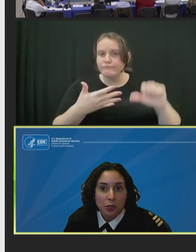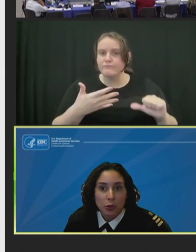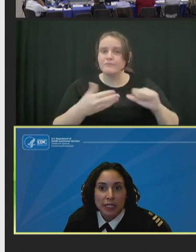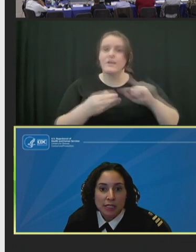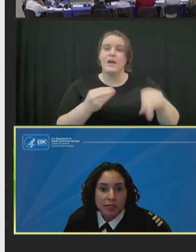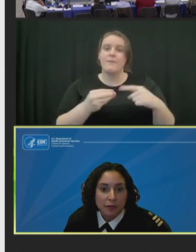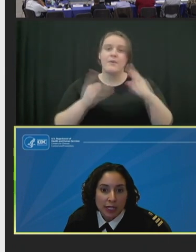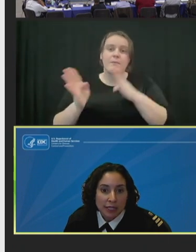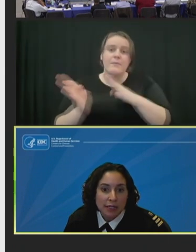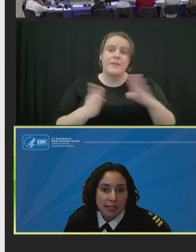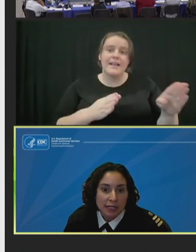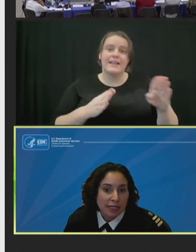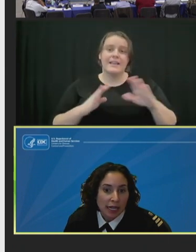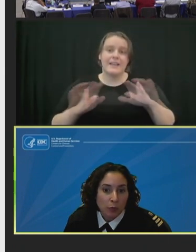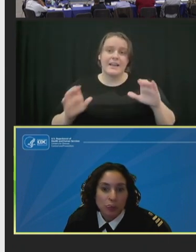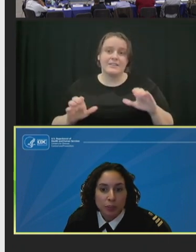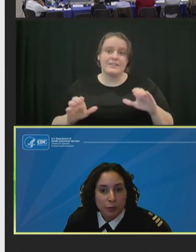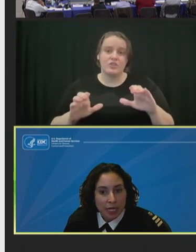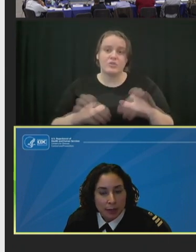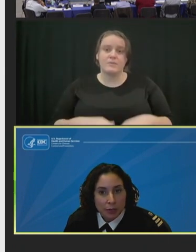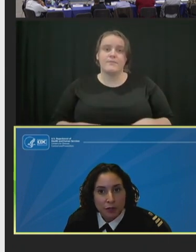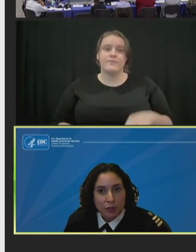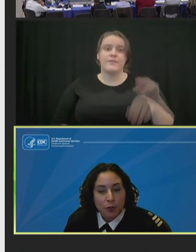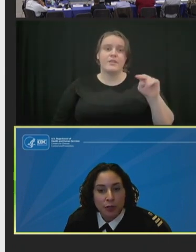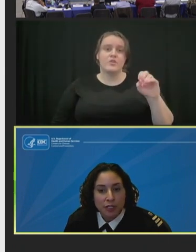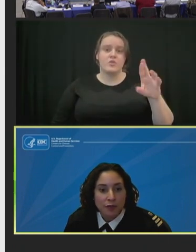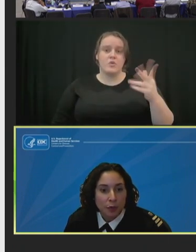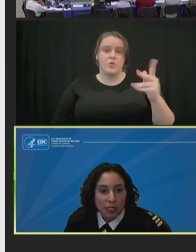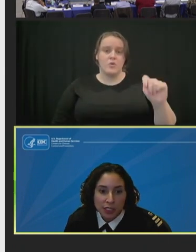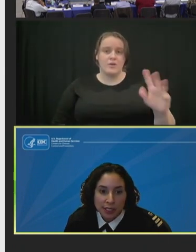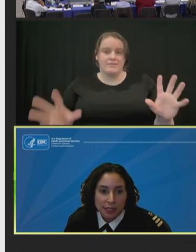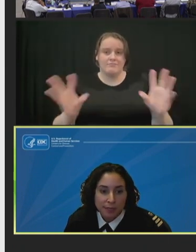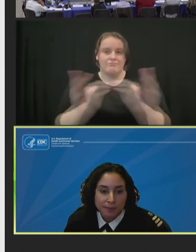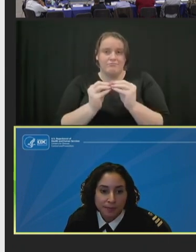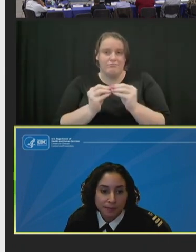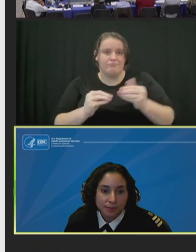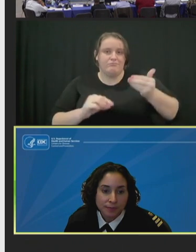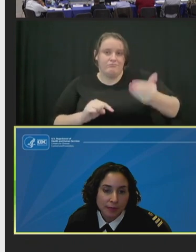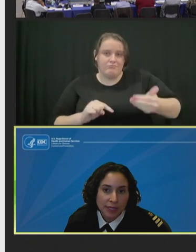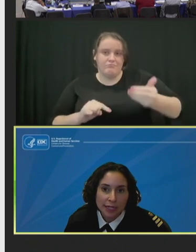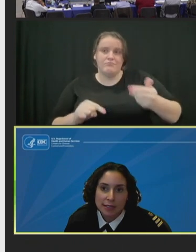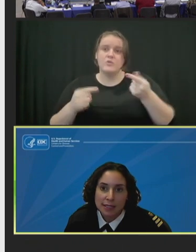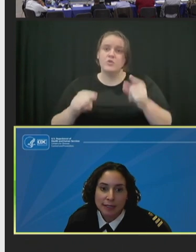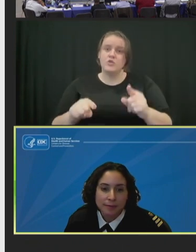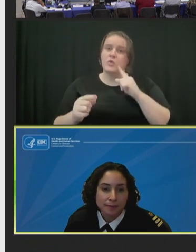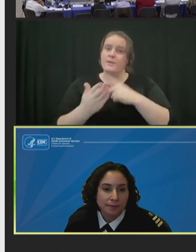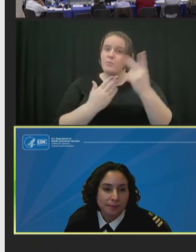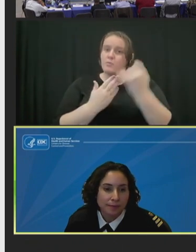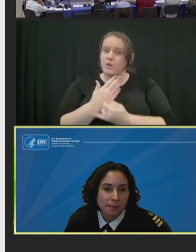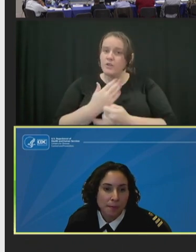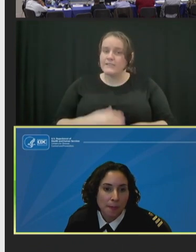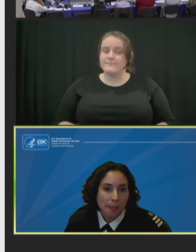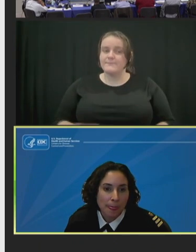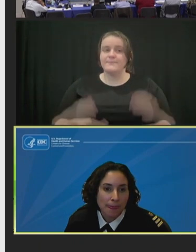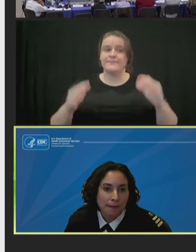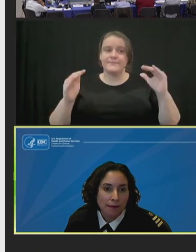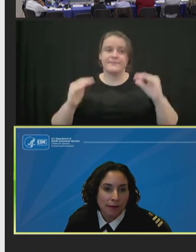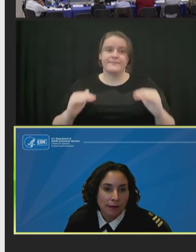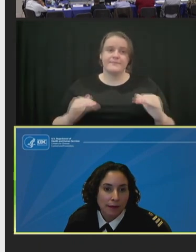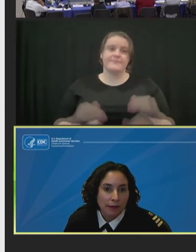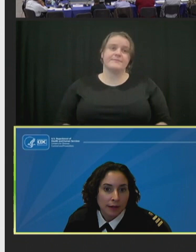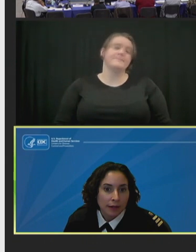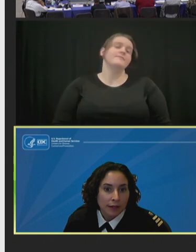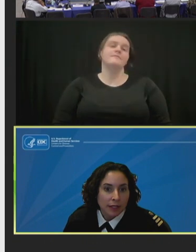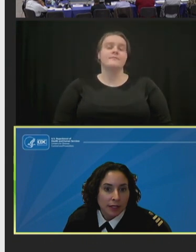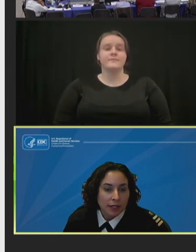NORC has convened that ETAG multiple times over the course of the project. Next slide.